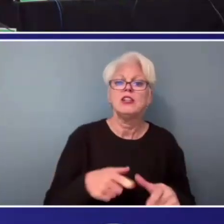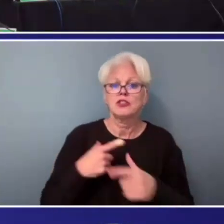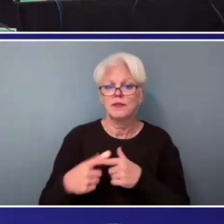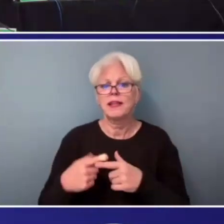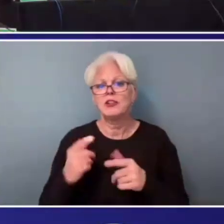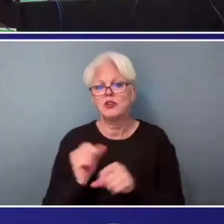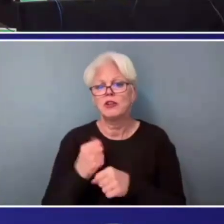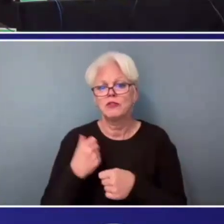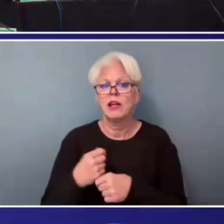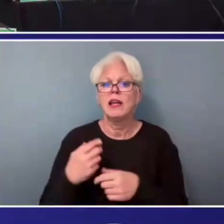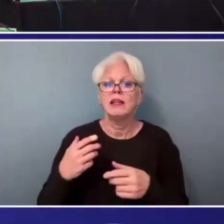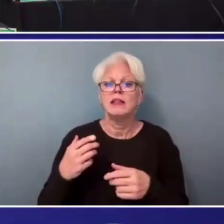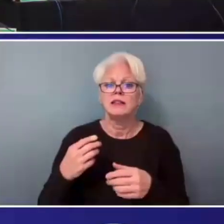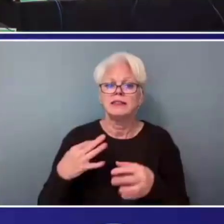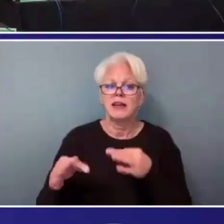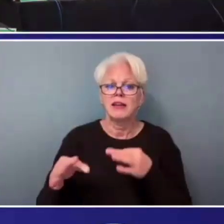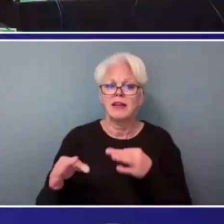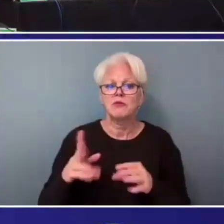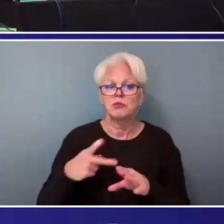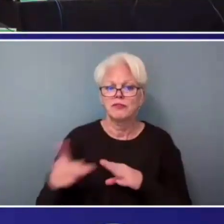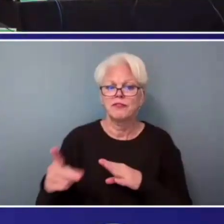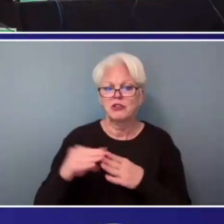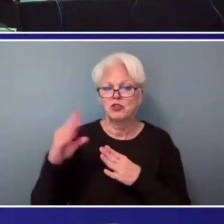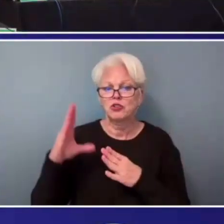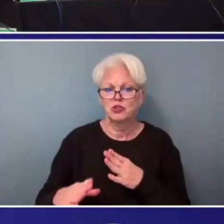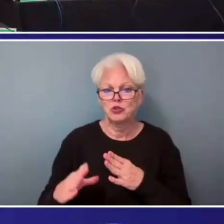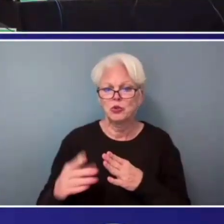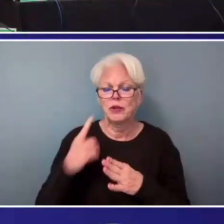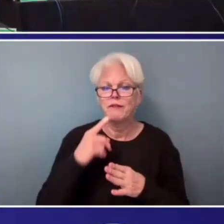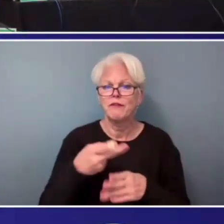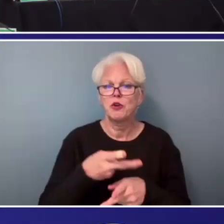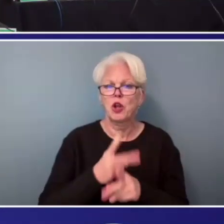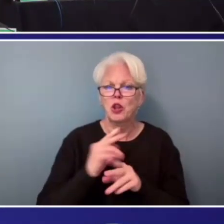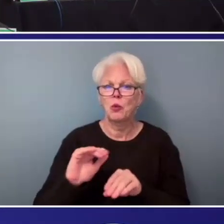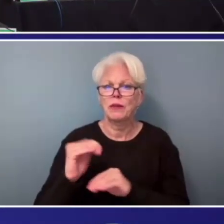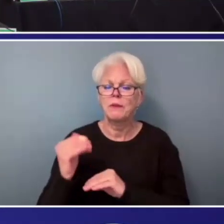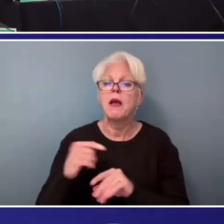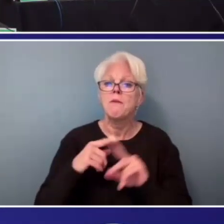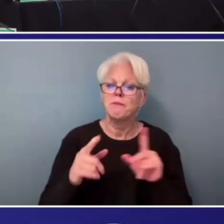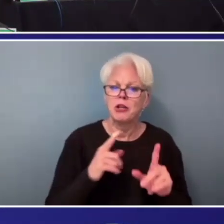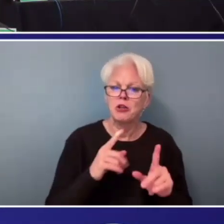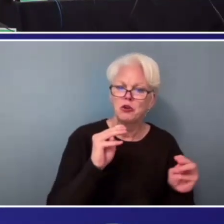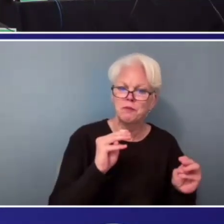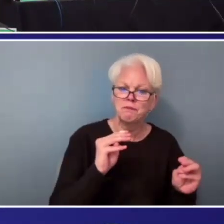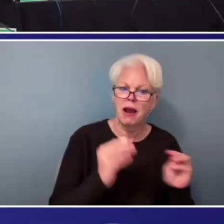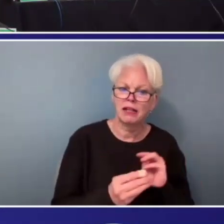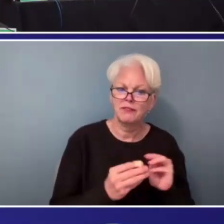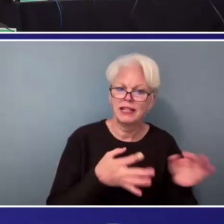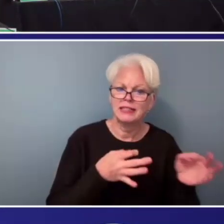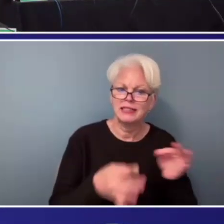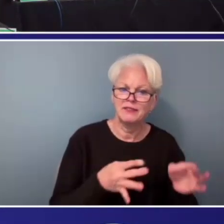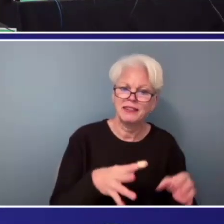loan limits. But you're modifying the definition that's incorporated into the statute, which is a different thing entirely here.